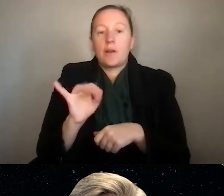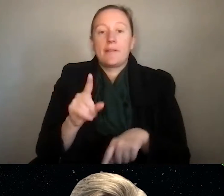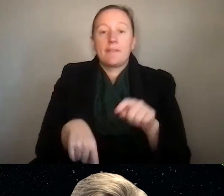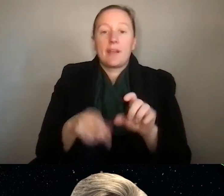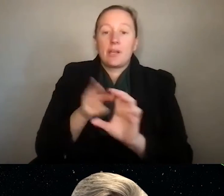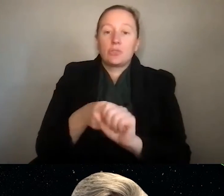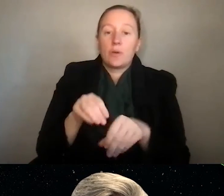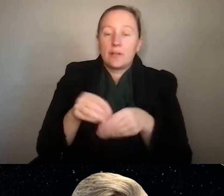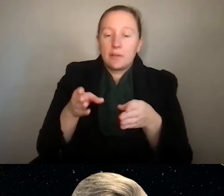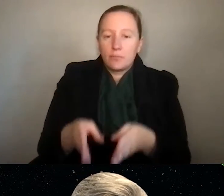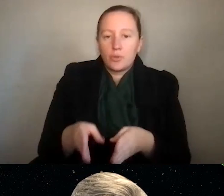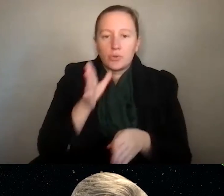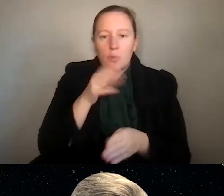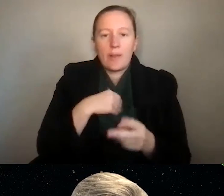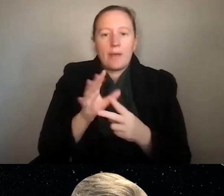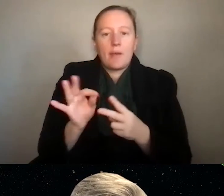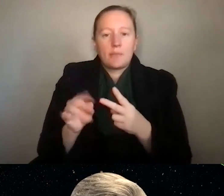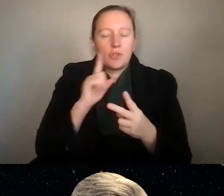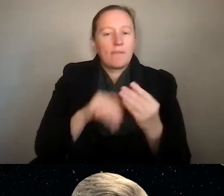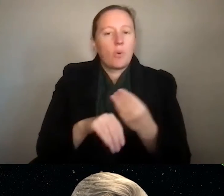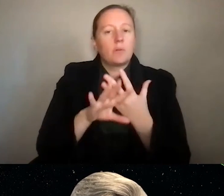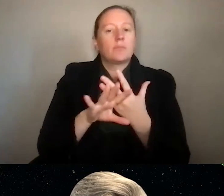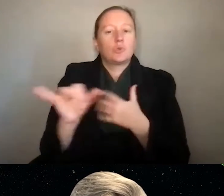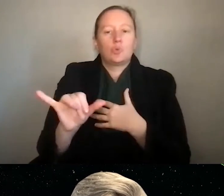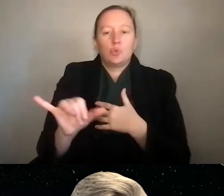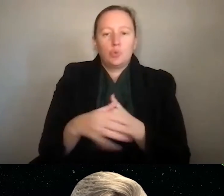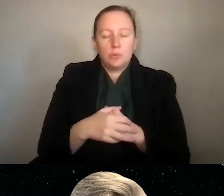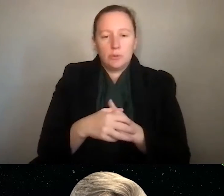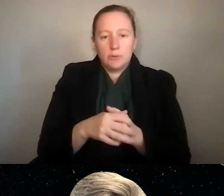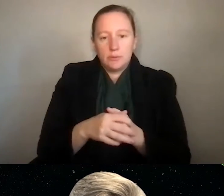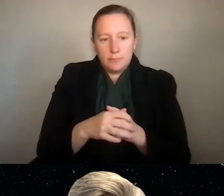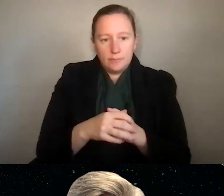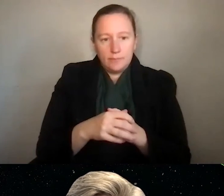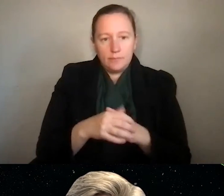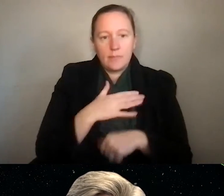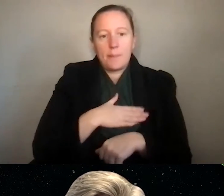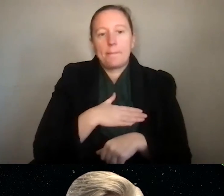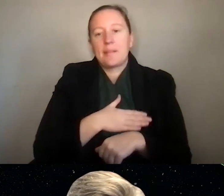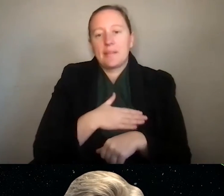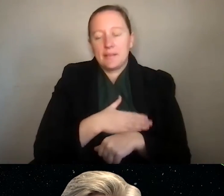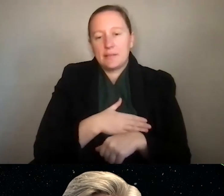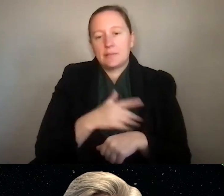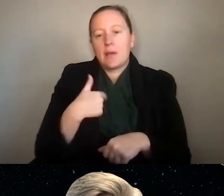a virtual option will be available. Then, I mentioned this earlier,